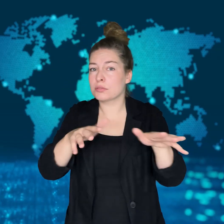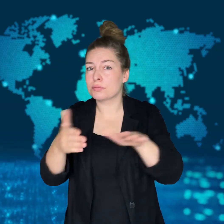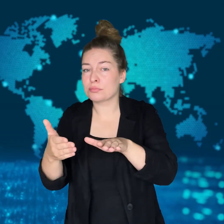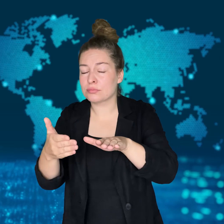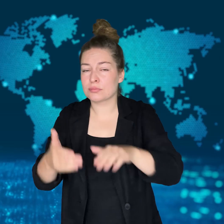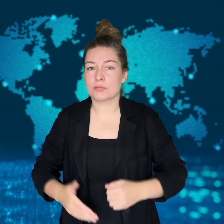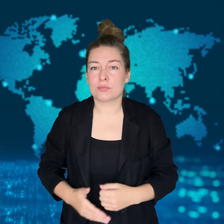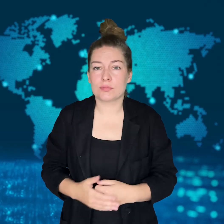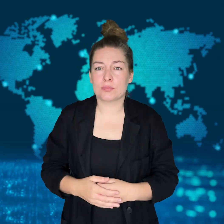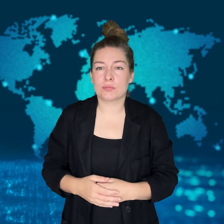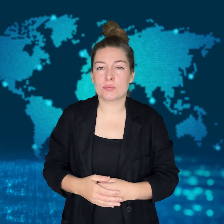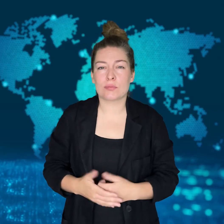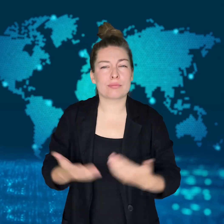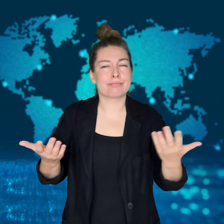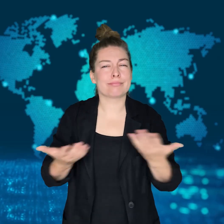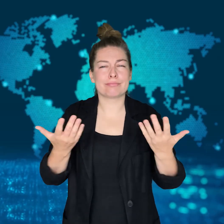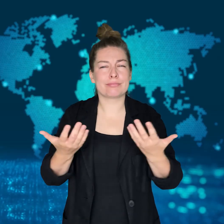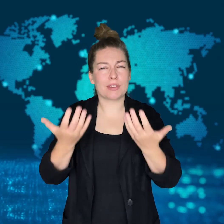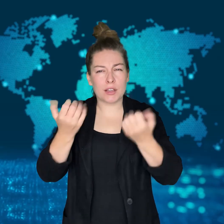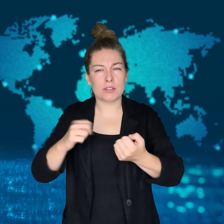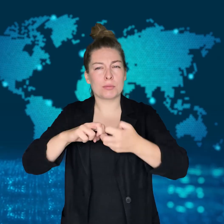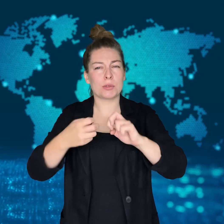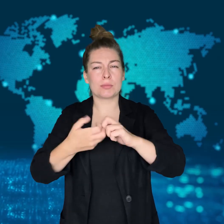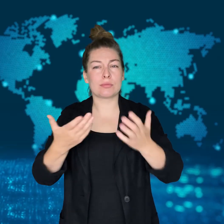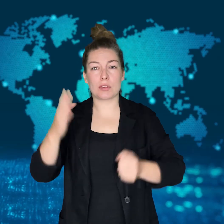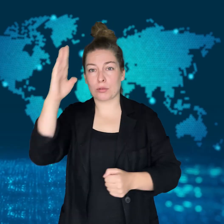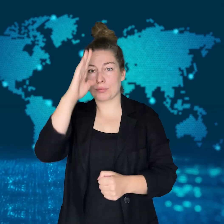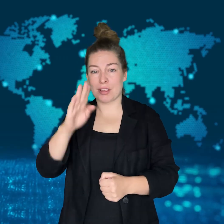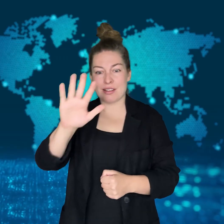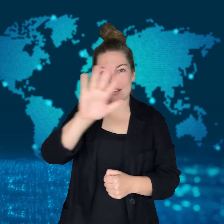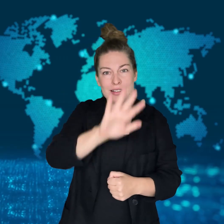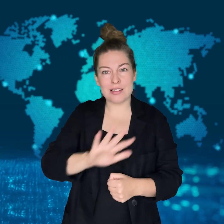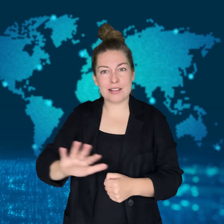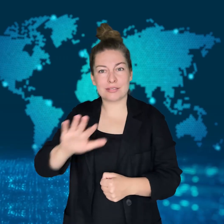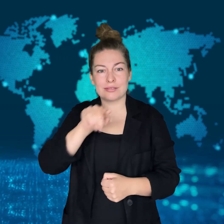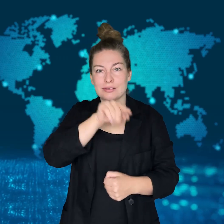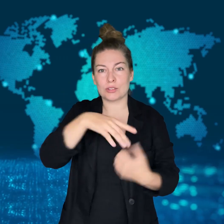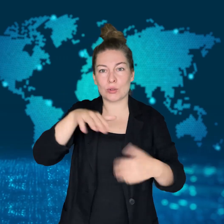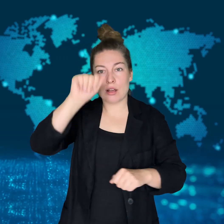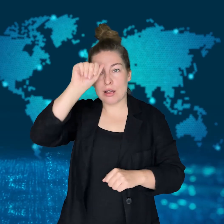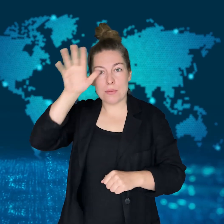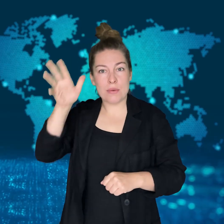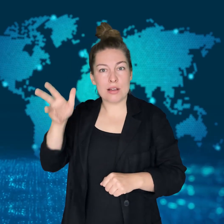They believe high temperatures are the "primary candidate" as a cause.